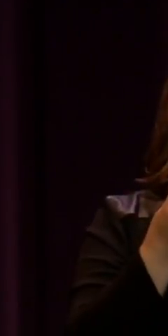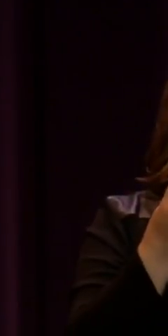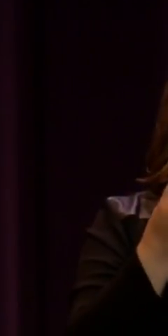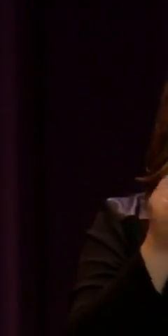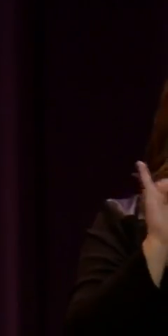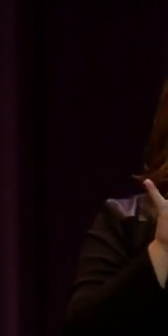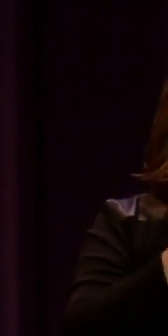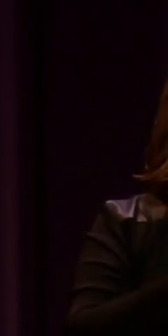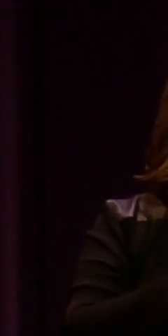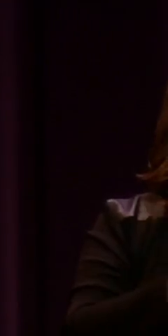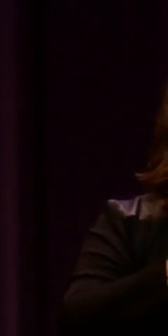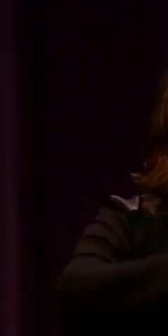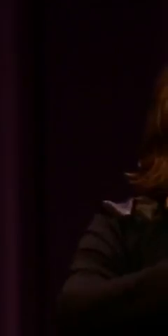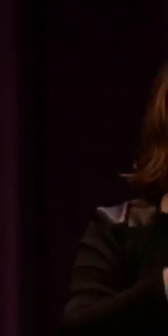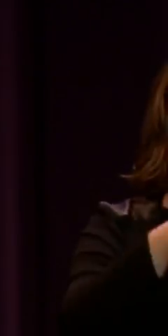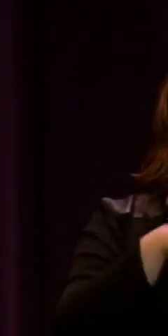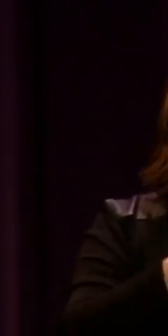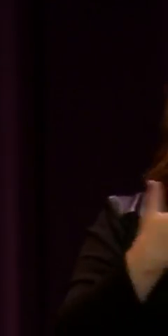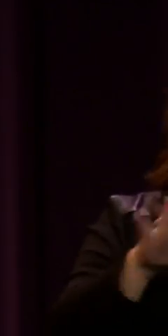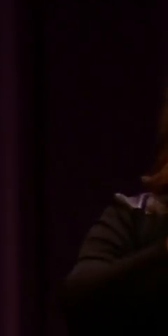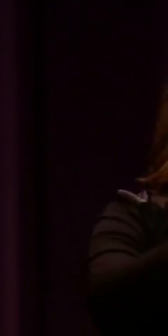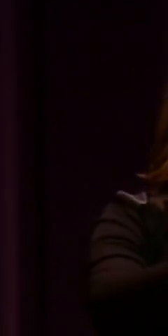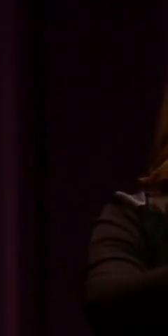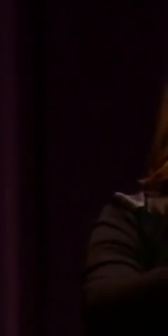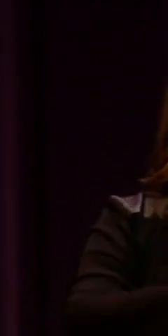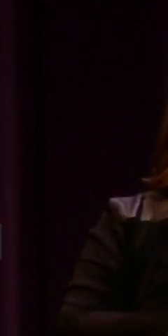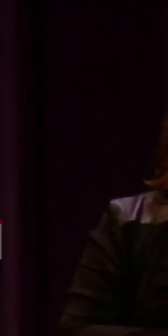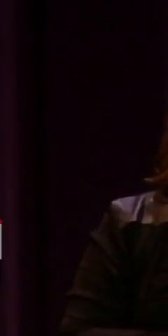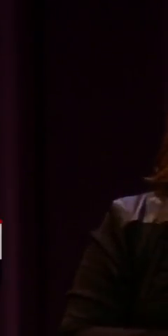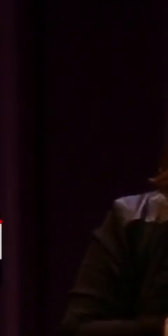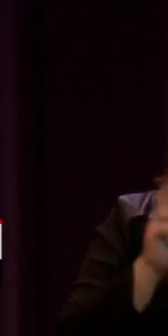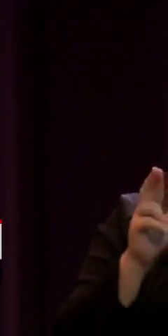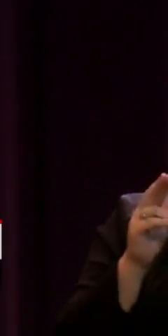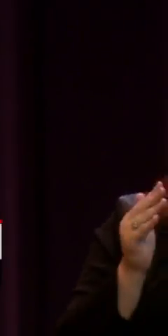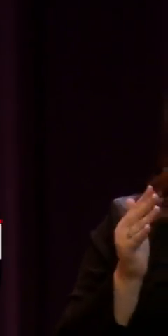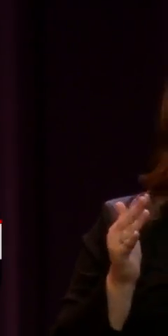SO THOSE ARE THE RULES BY WHICH WE HOPE TO MOVE THIS PROCESS